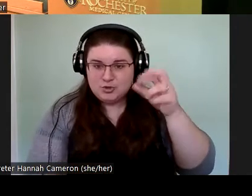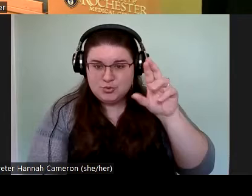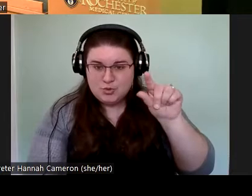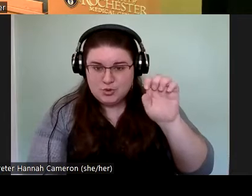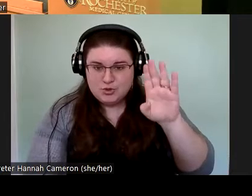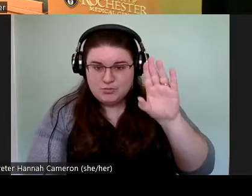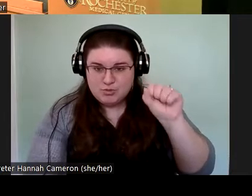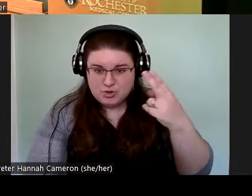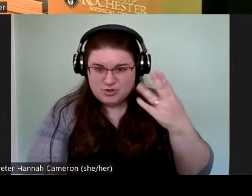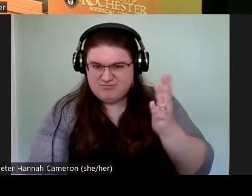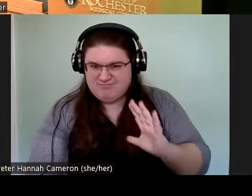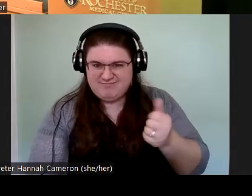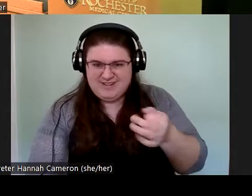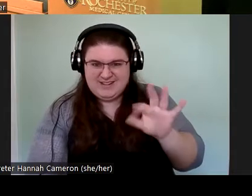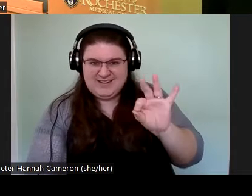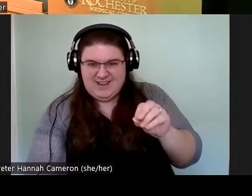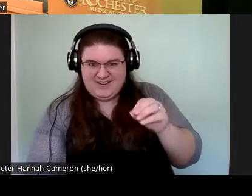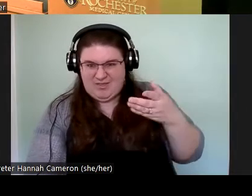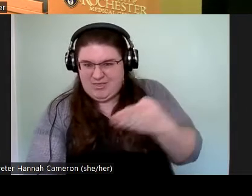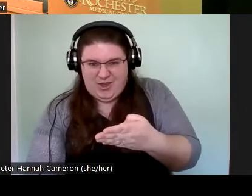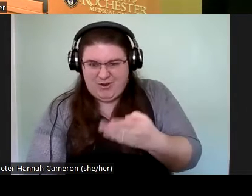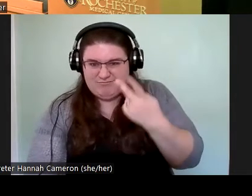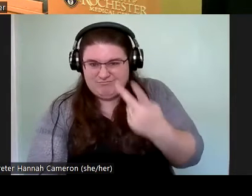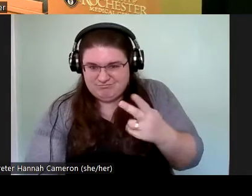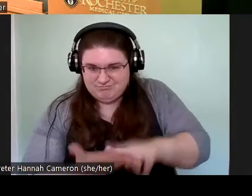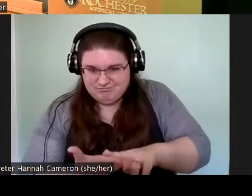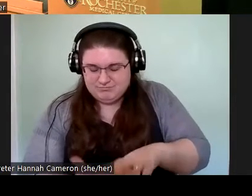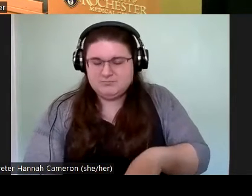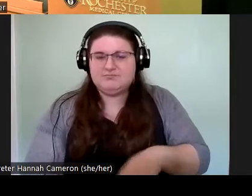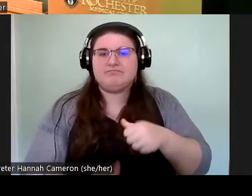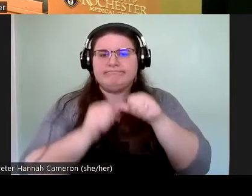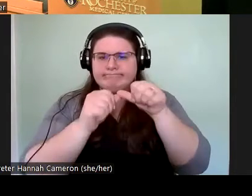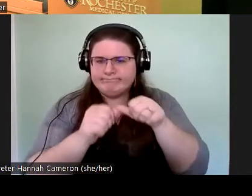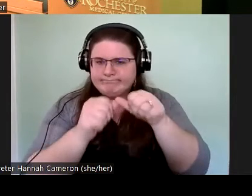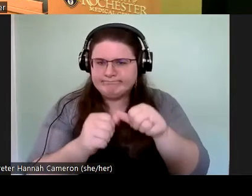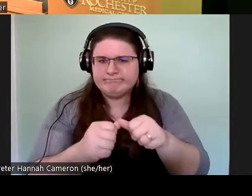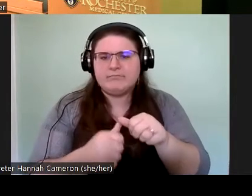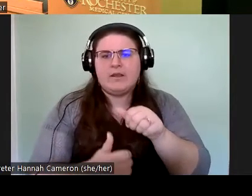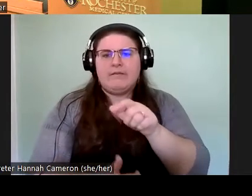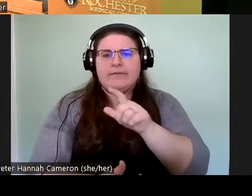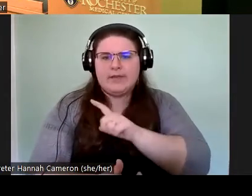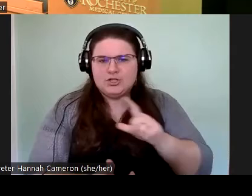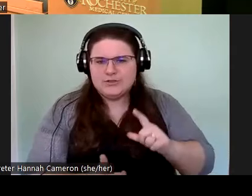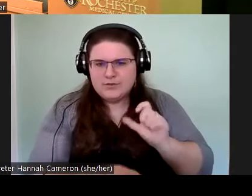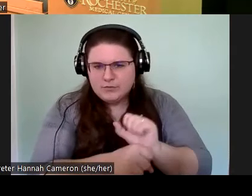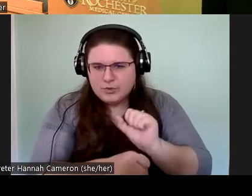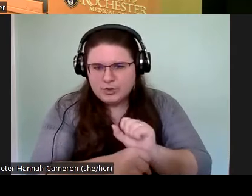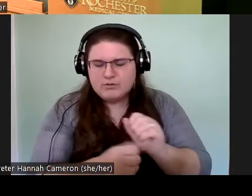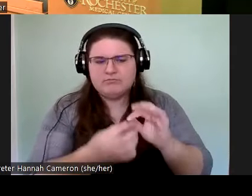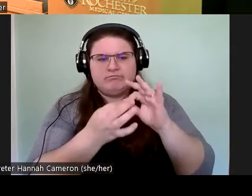Miss adalen continued her advocacy and legislative work as deputy director of The Office of senator